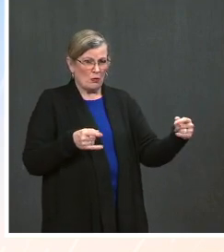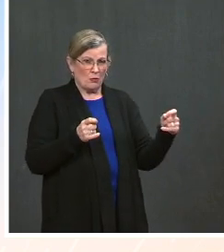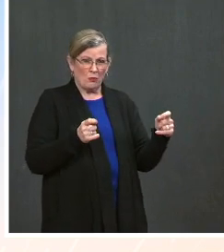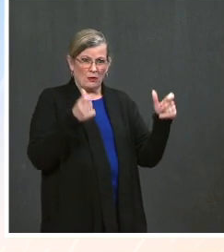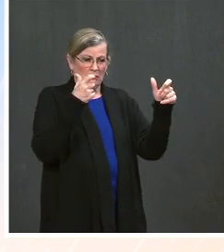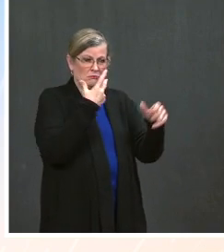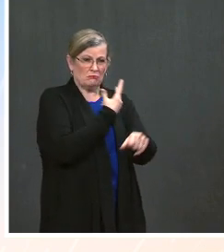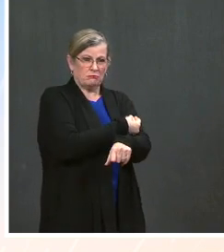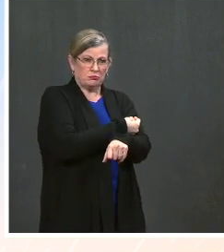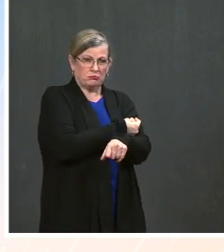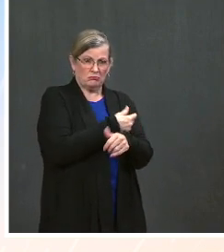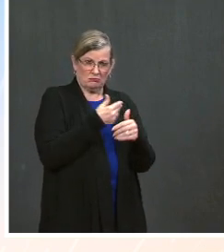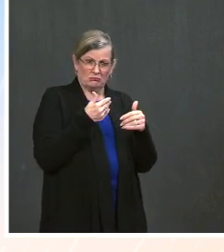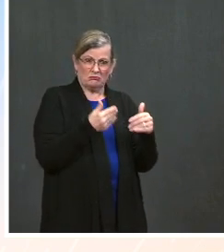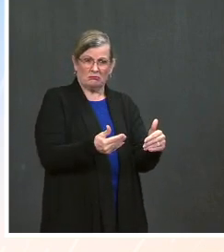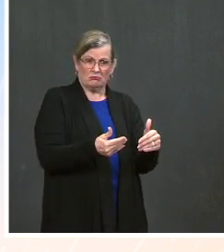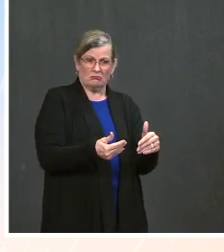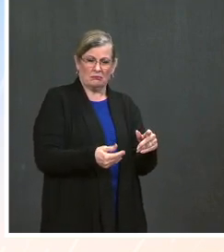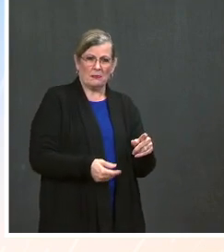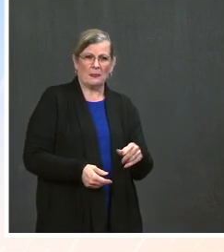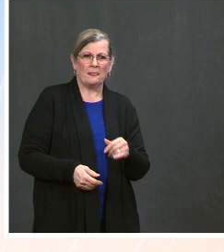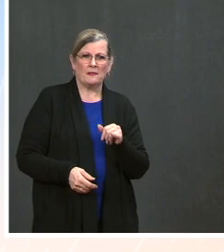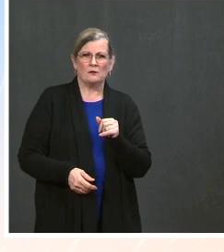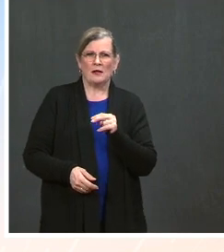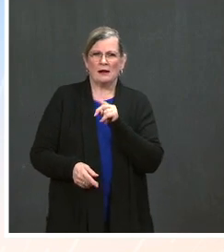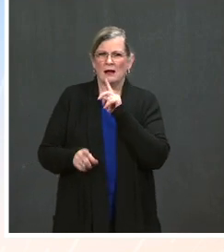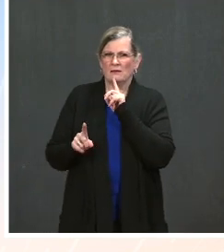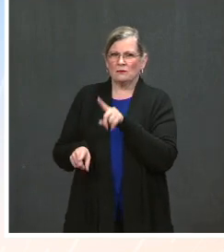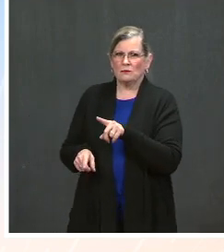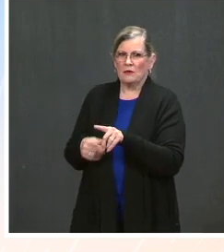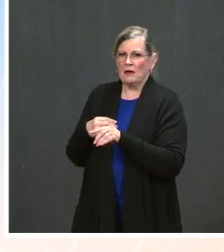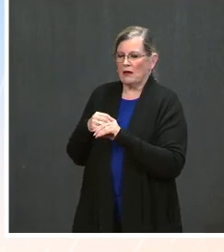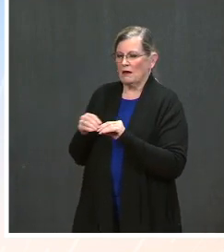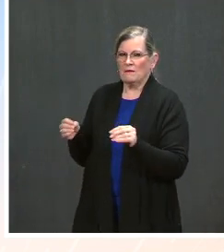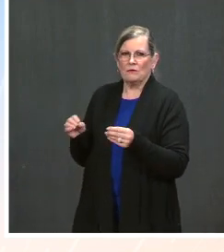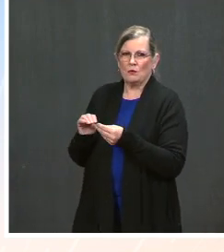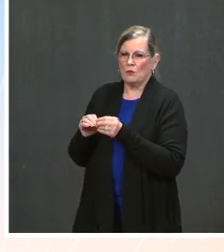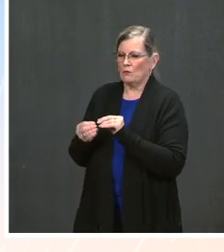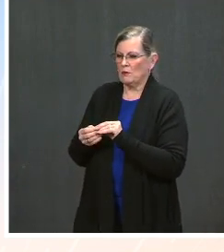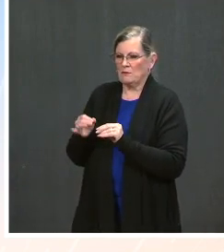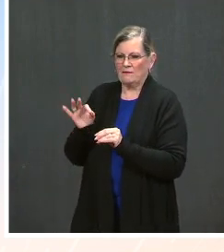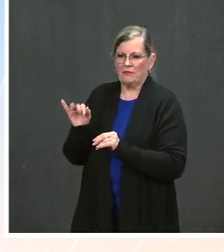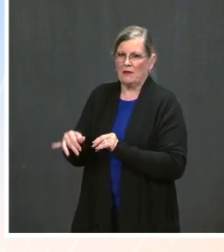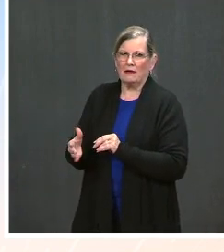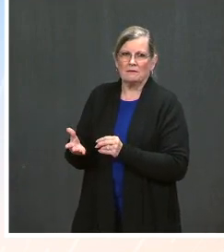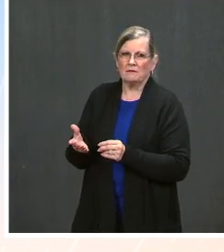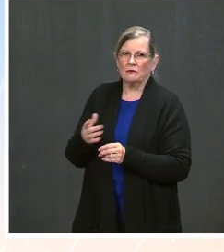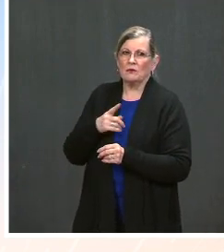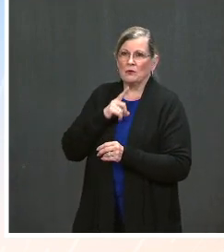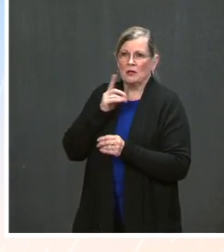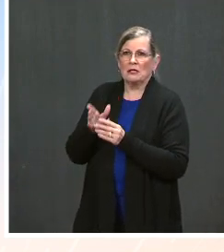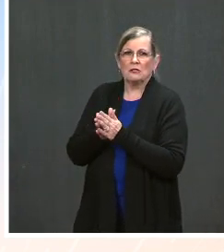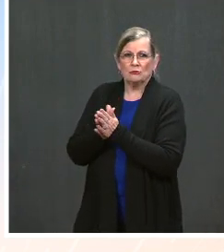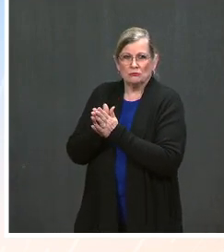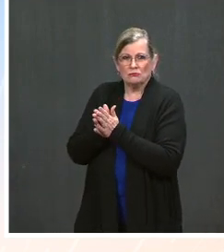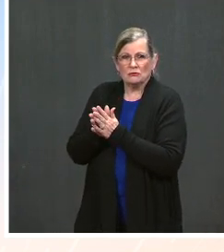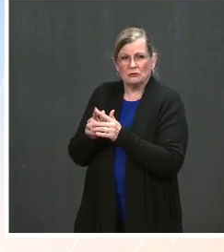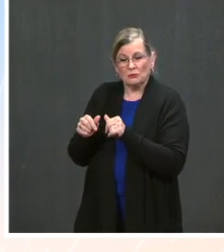I will say that we certainly are eager to continue the constructive, productive relationship we have with the government of Canada,